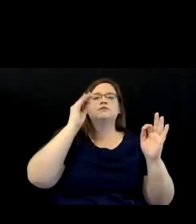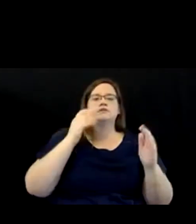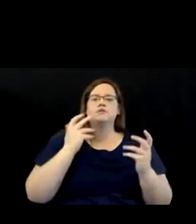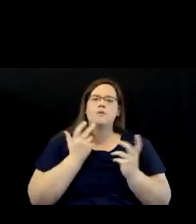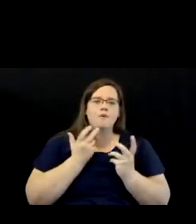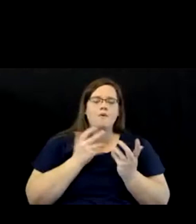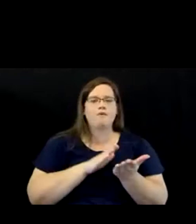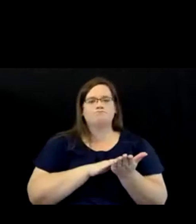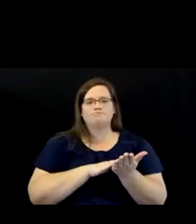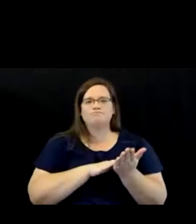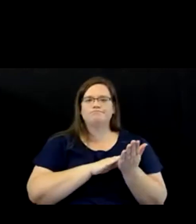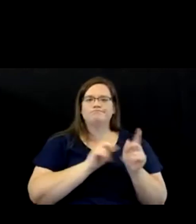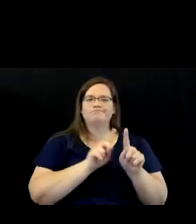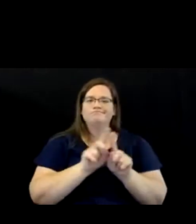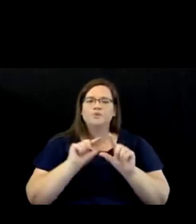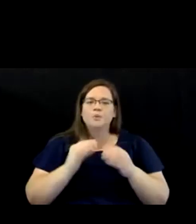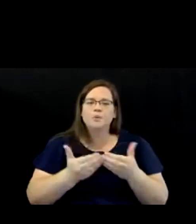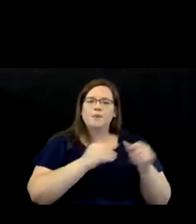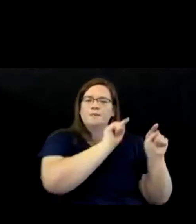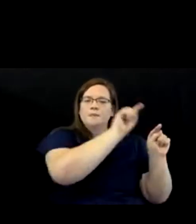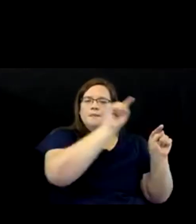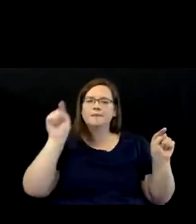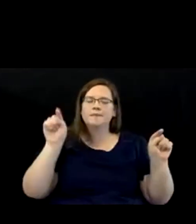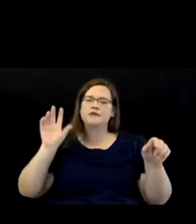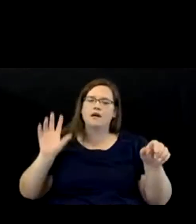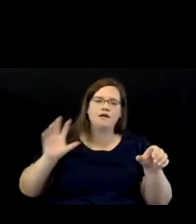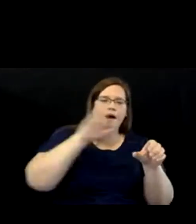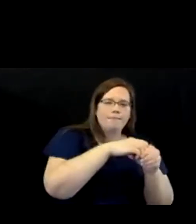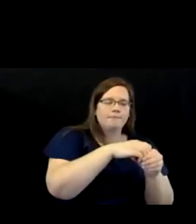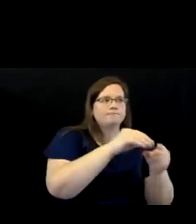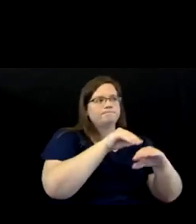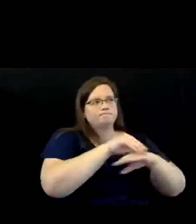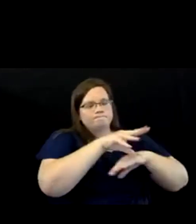have stepped in and provided that guidance at a policy level, which